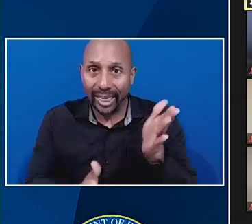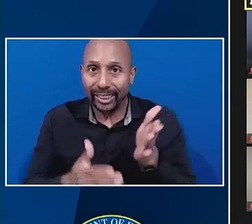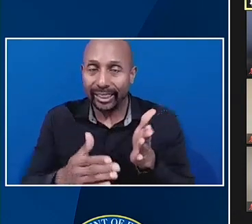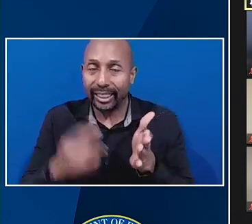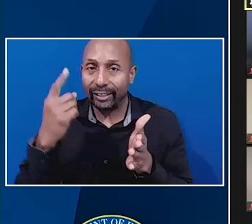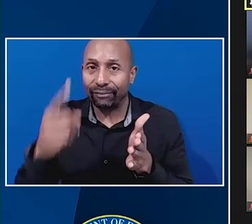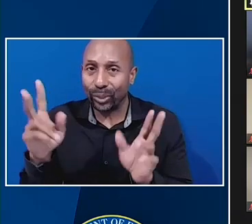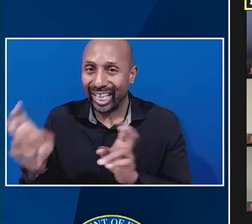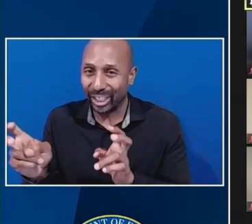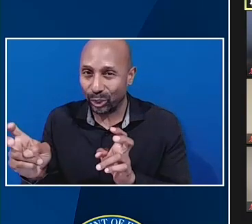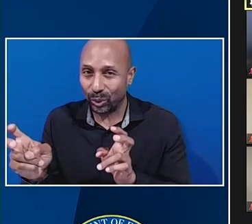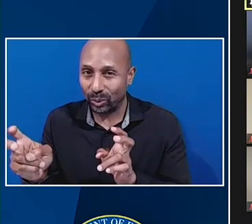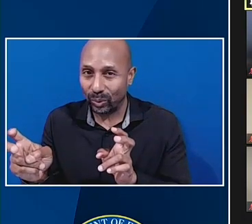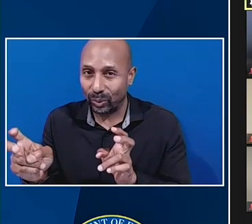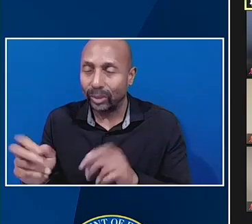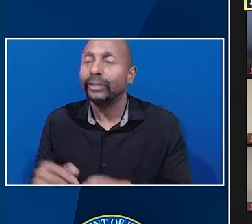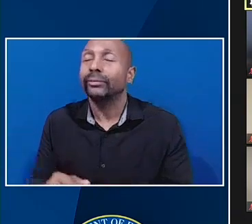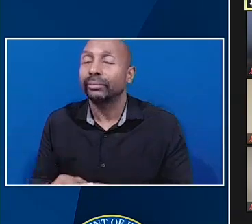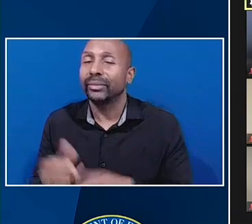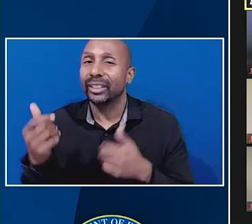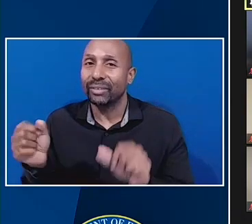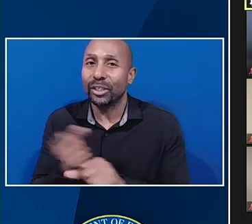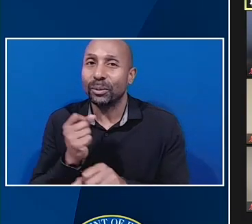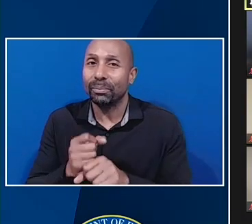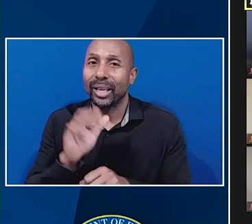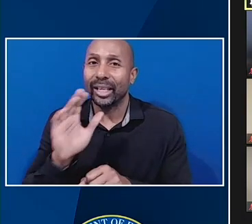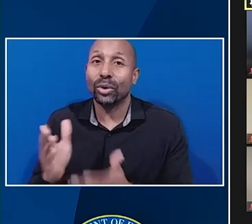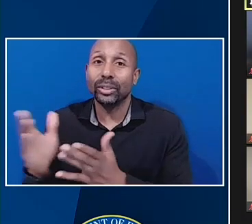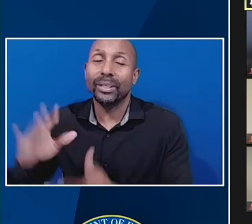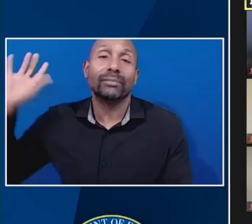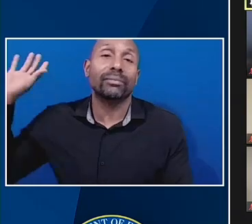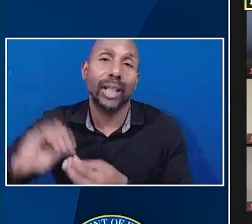make them comprehensive. There's a couple reasons for that.